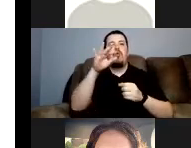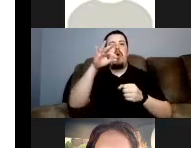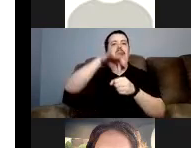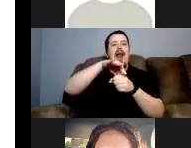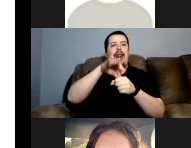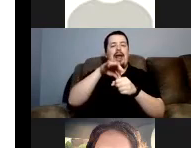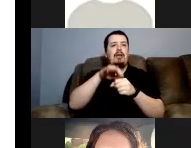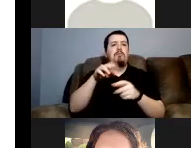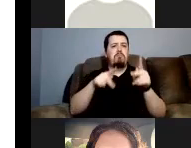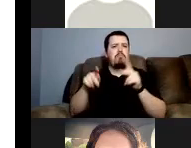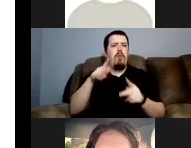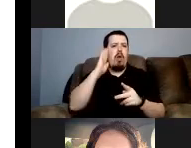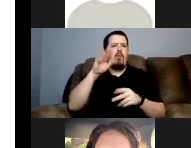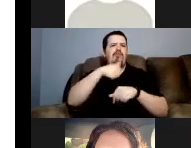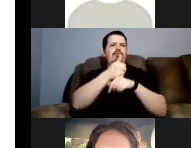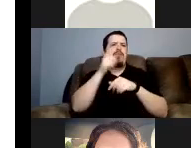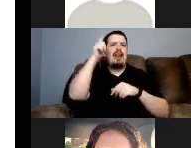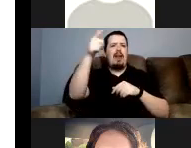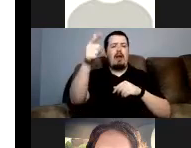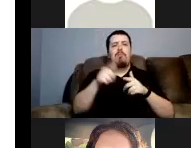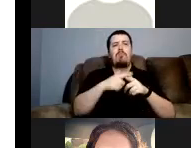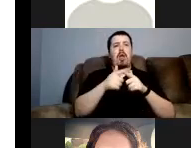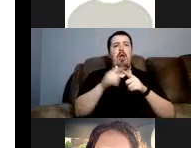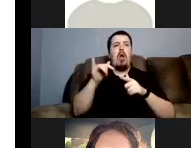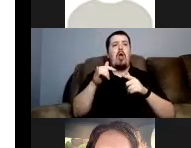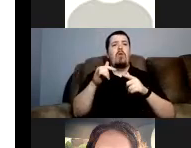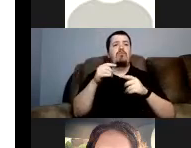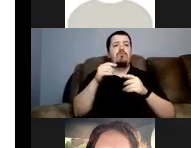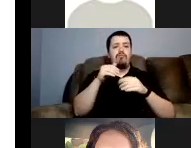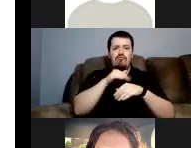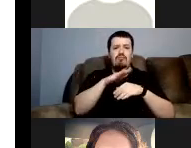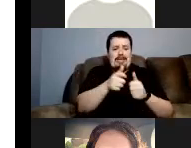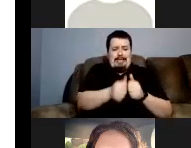arrange later on. You can also get updates sent directly to your phone, the modern or the marvel